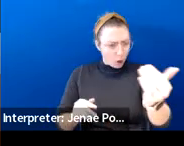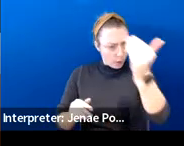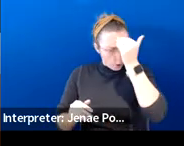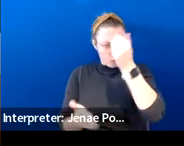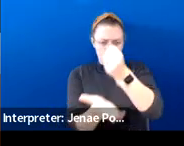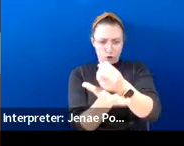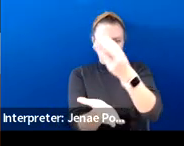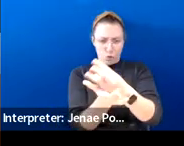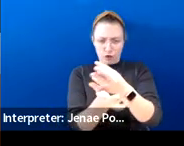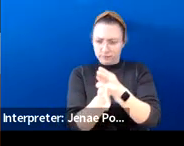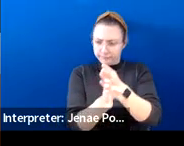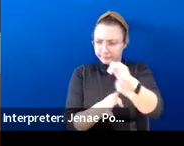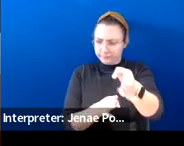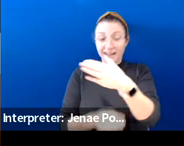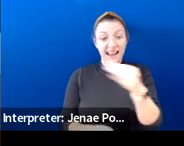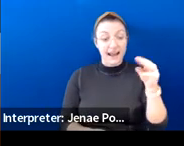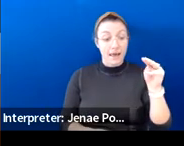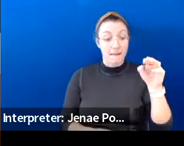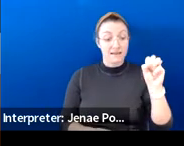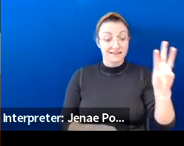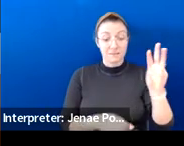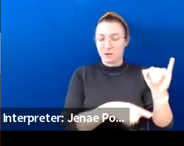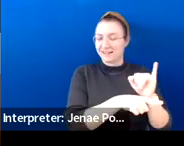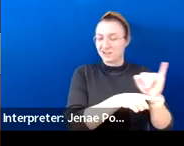And also the MSW interns program at FCC